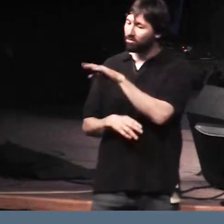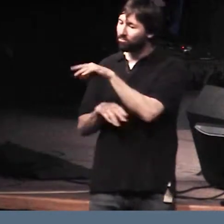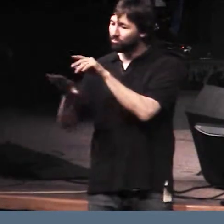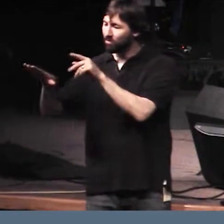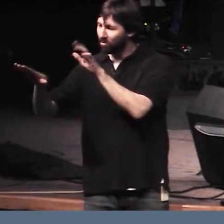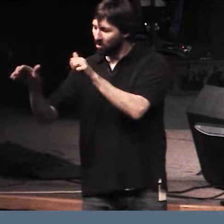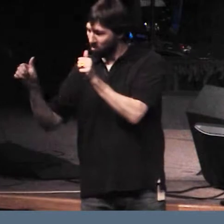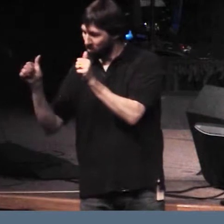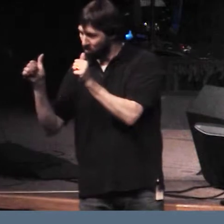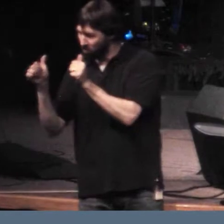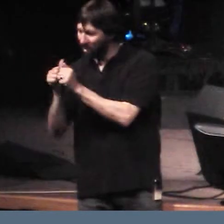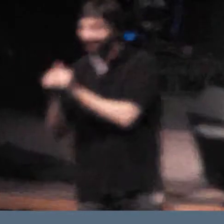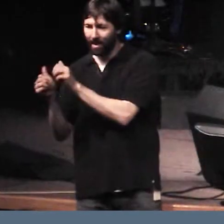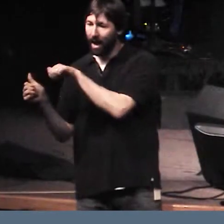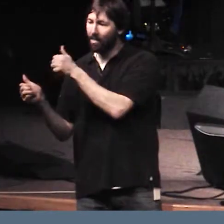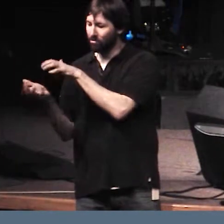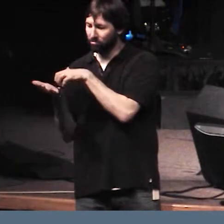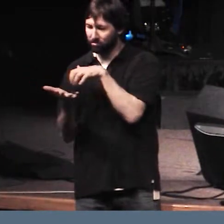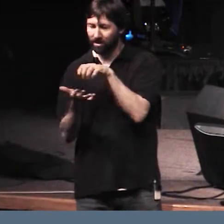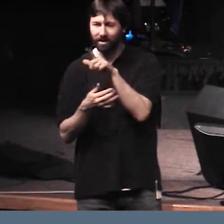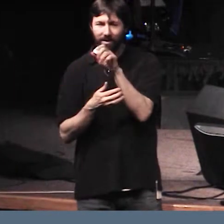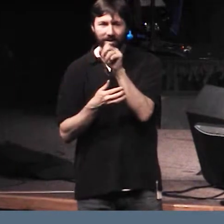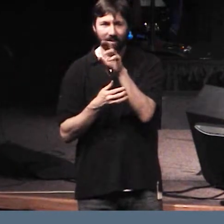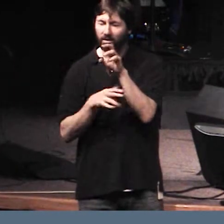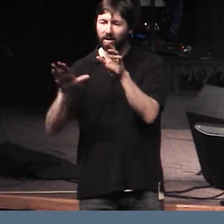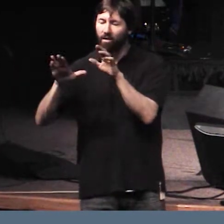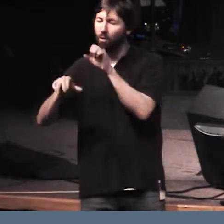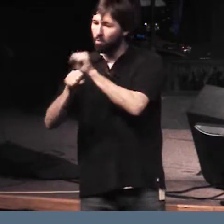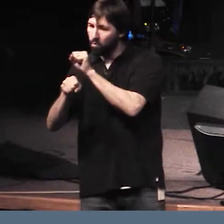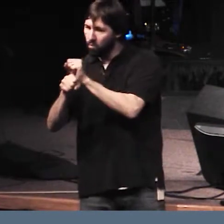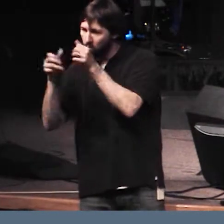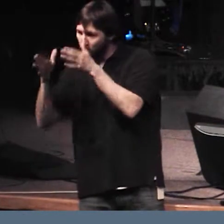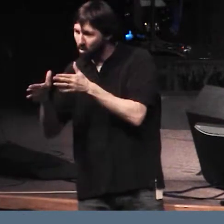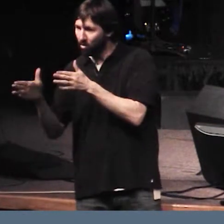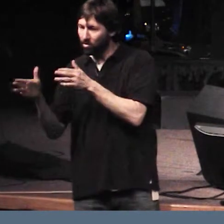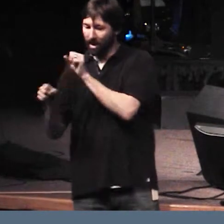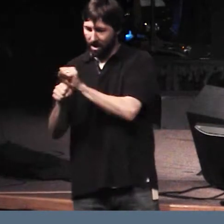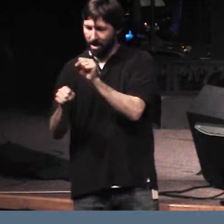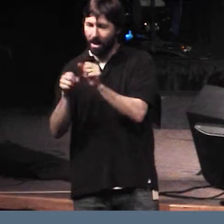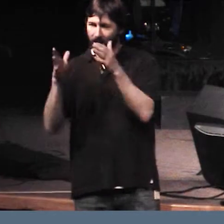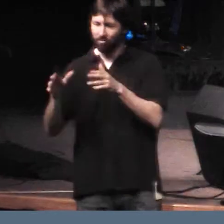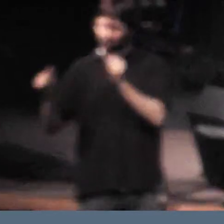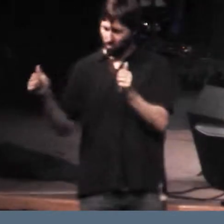right alongside the gleaners not the gleaners ..you can actually work right alongside the laborers